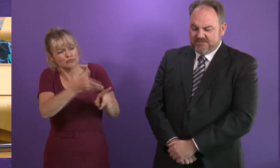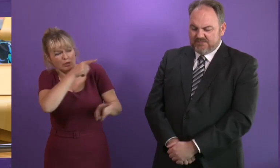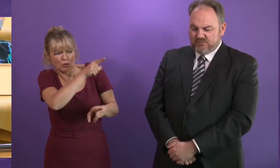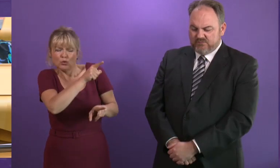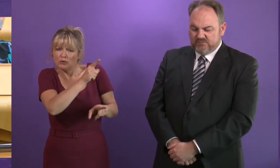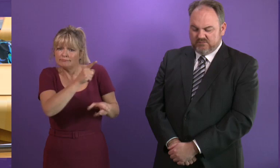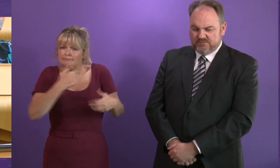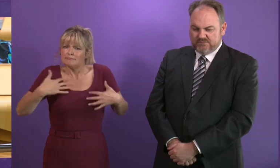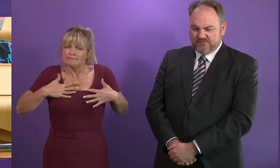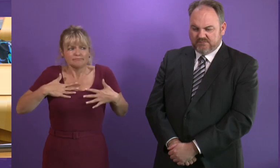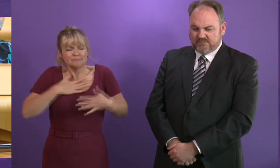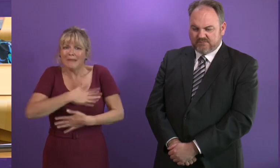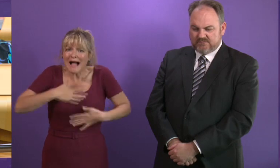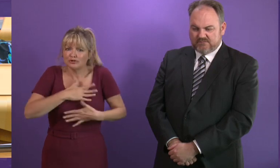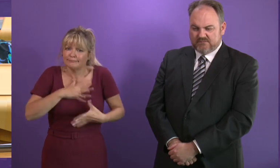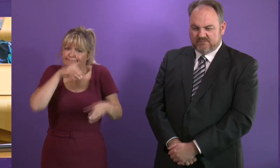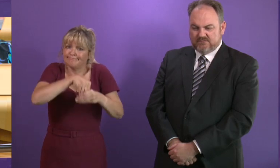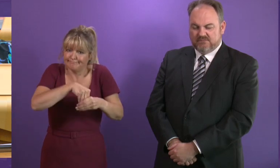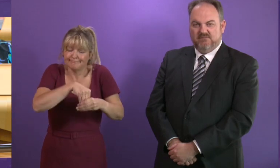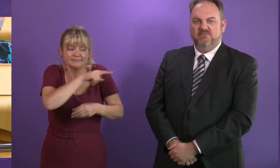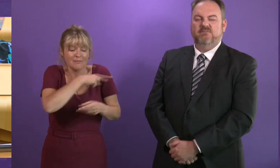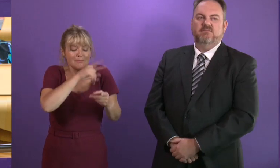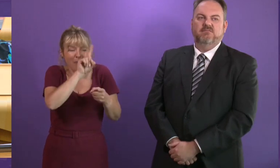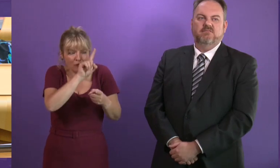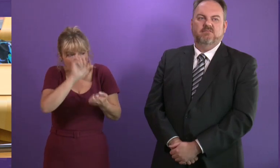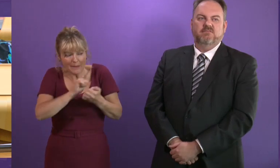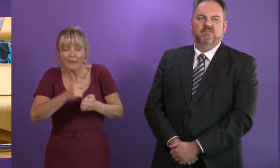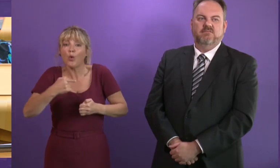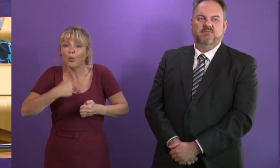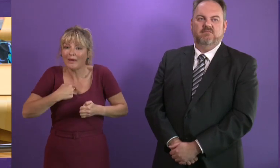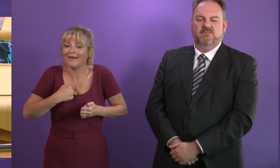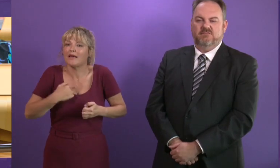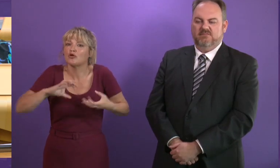legislated to reduce the drink-drive limit, and we now have the most stringent drink-drive